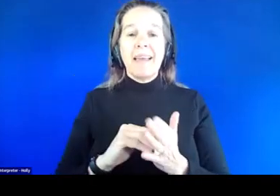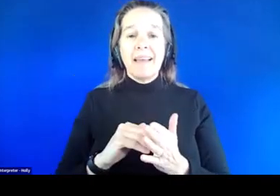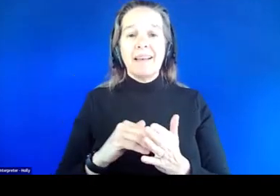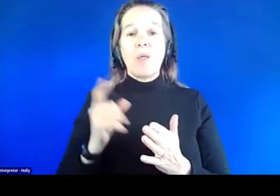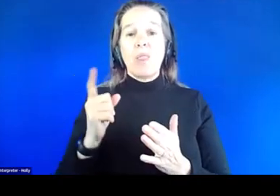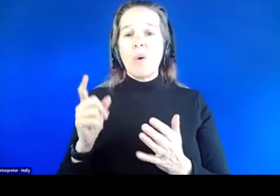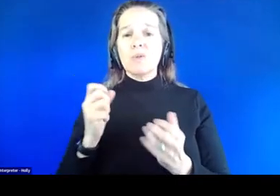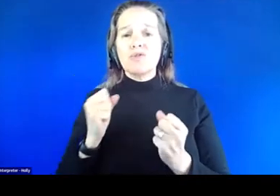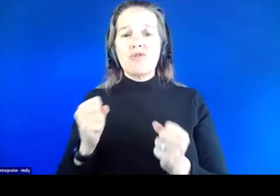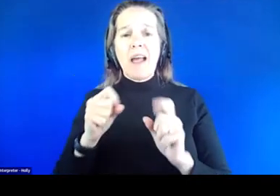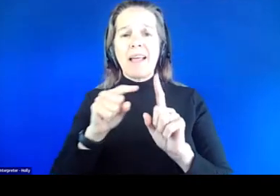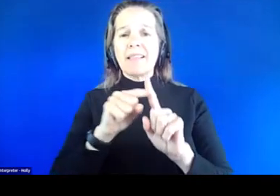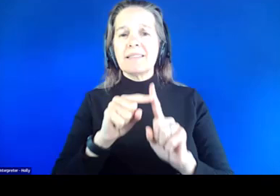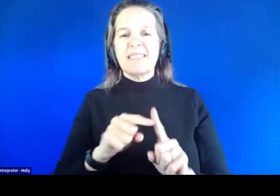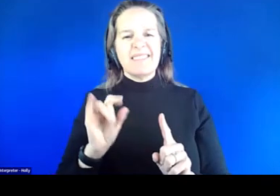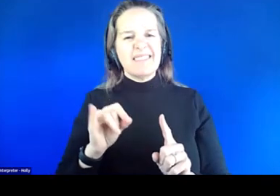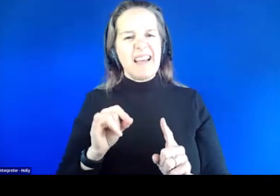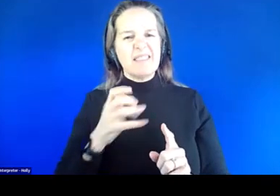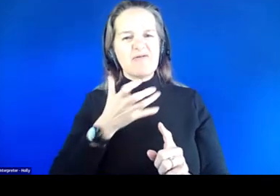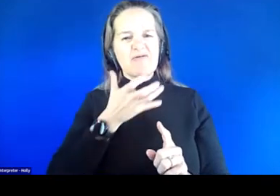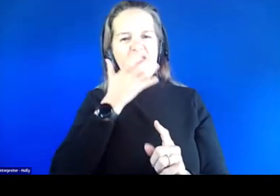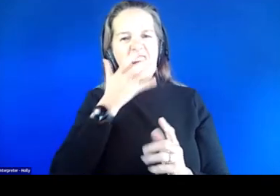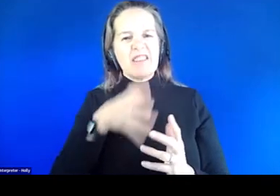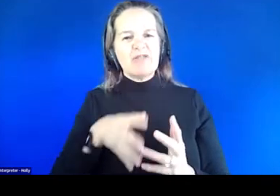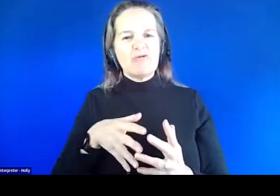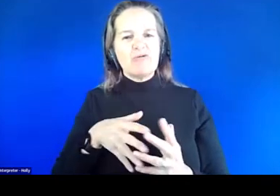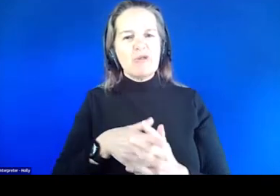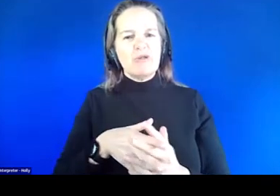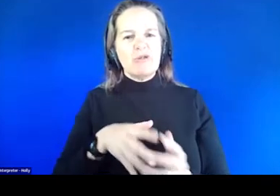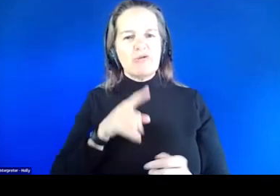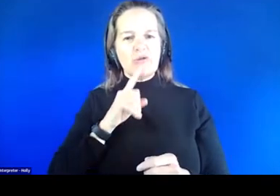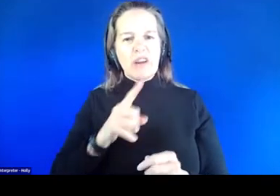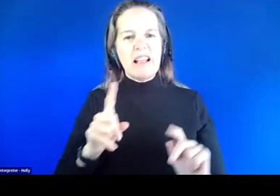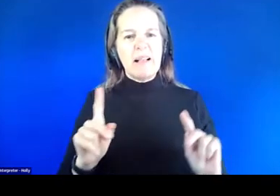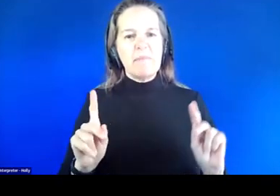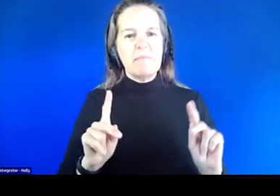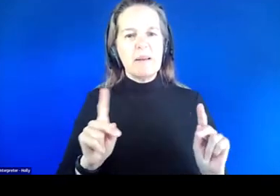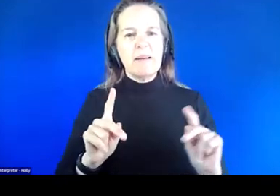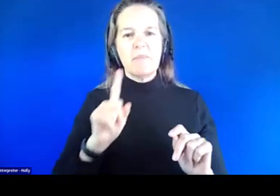These are real people with real stories coming